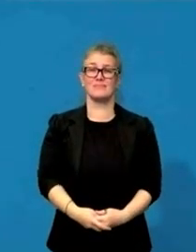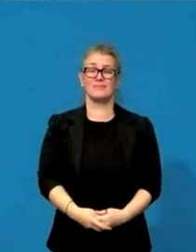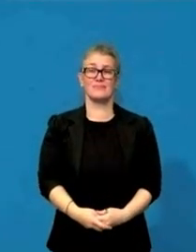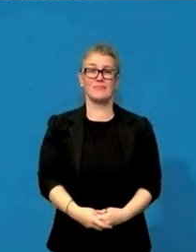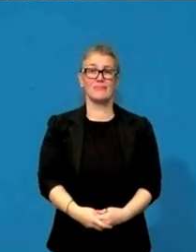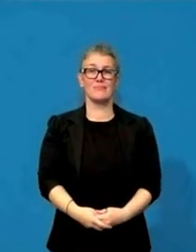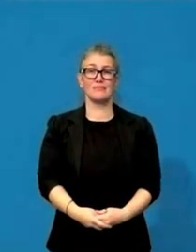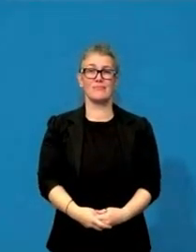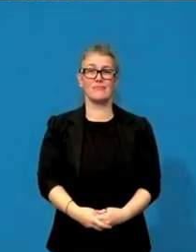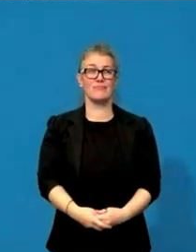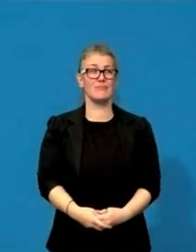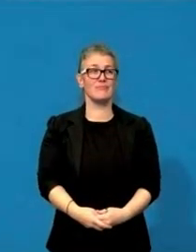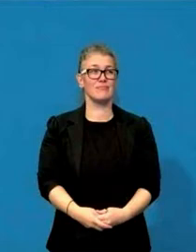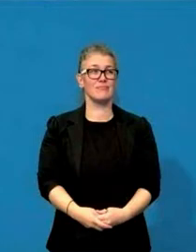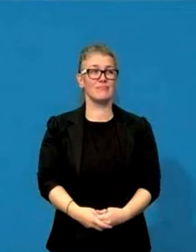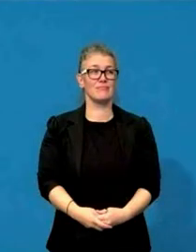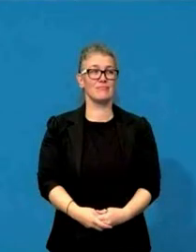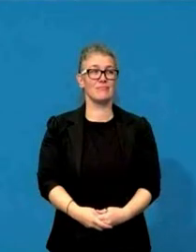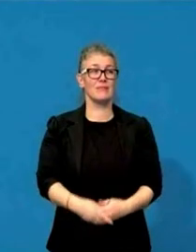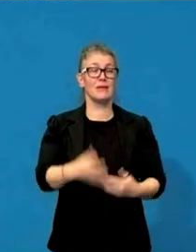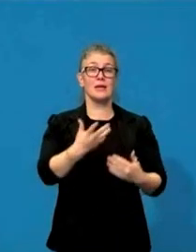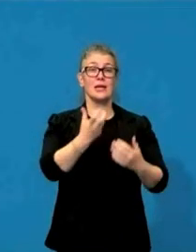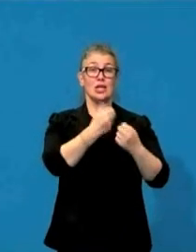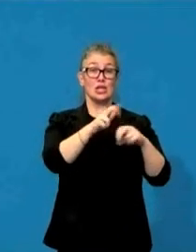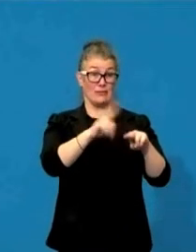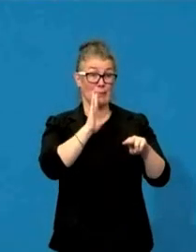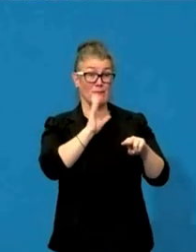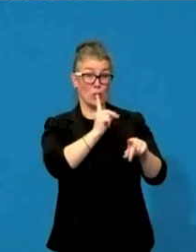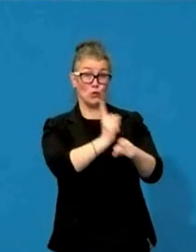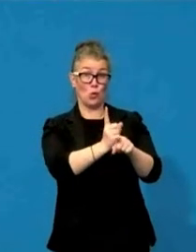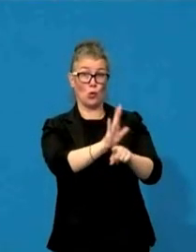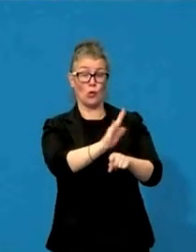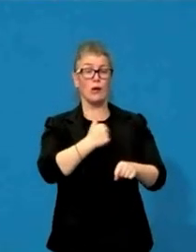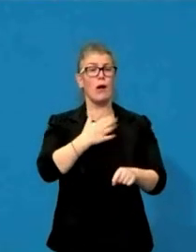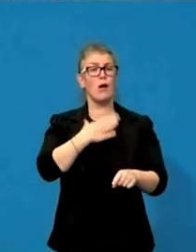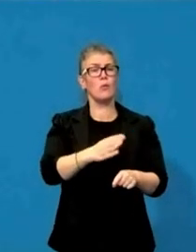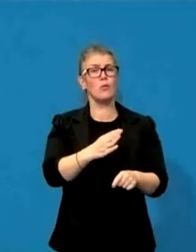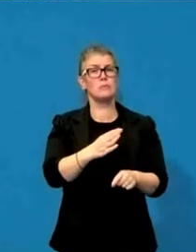I just -- MR GRIFFIN: Geoff, before you go on, I particularly wanted to get you